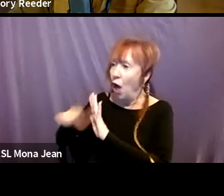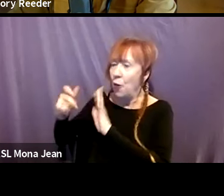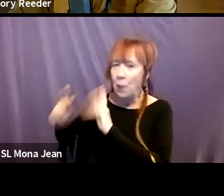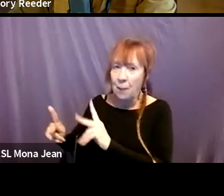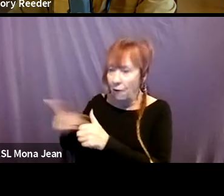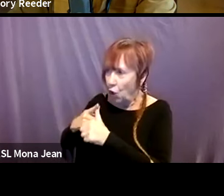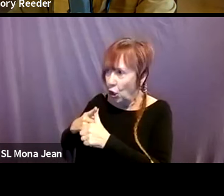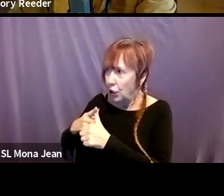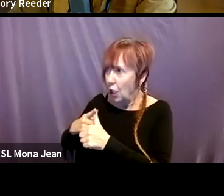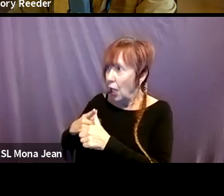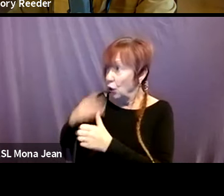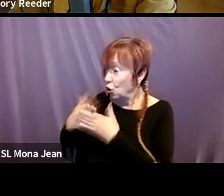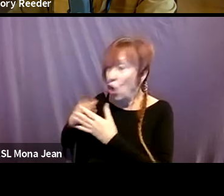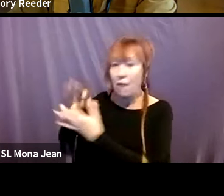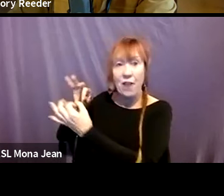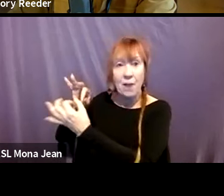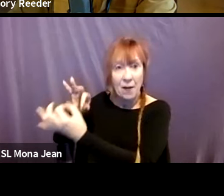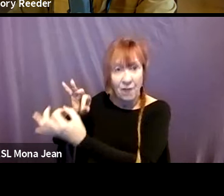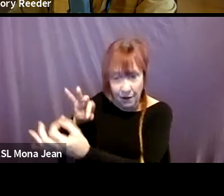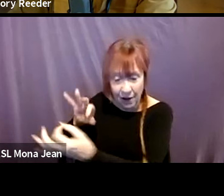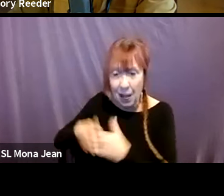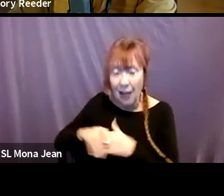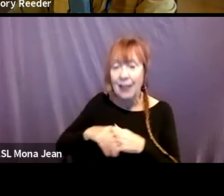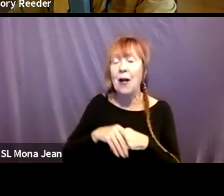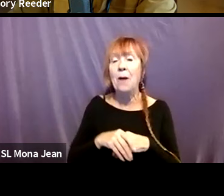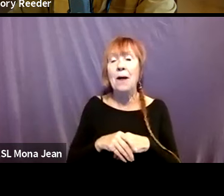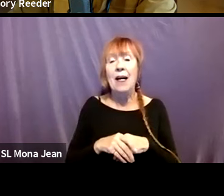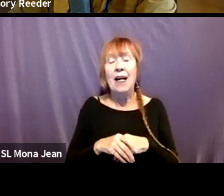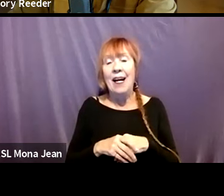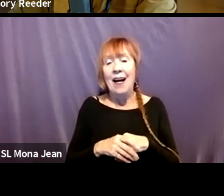"you might wanna pitch all of that, because I'm floored by all of it",